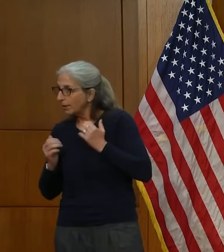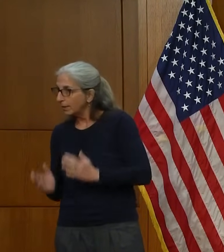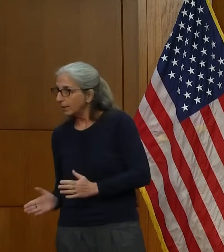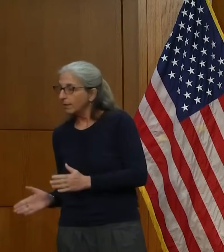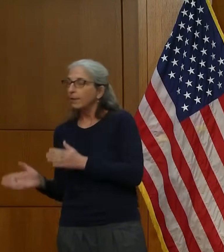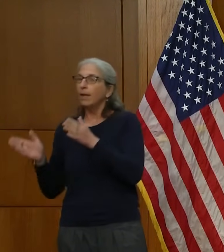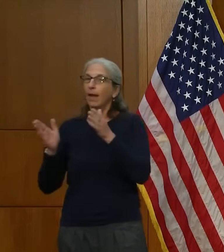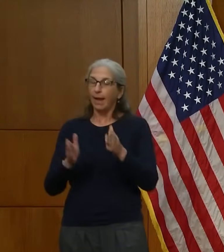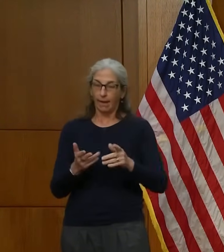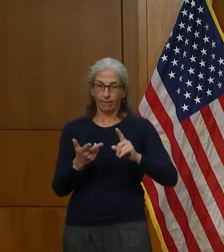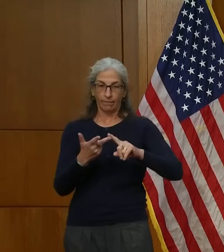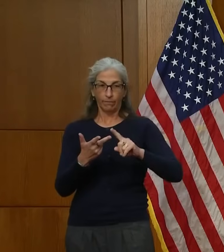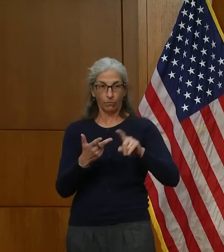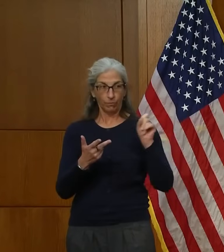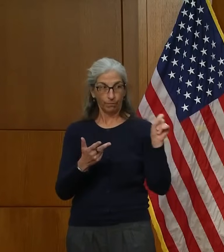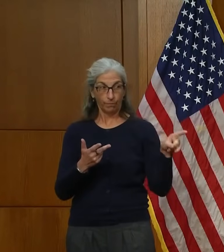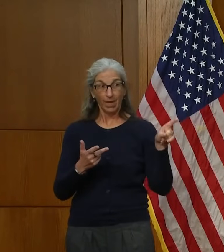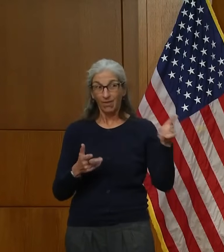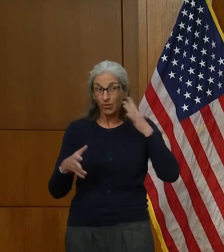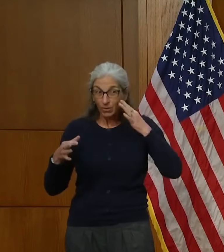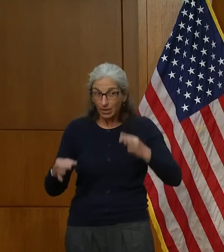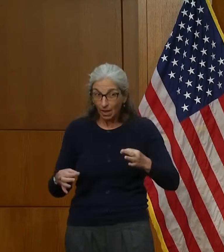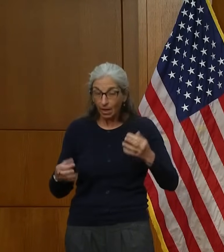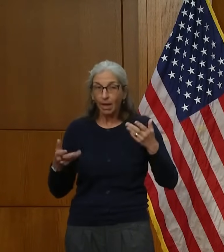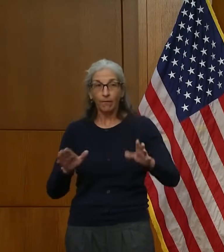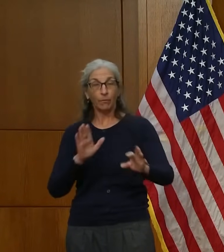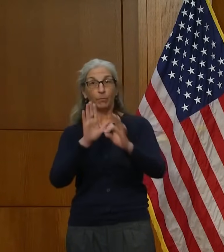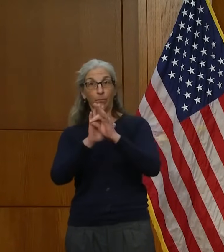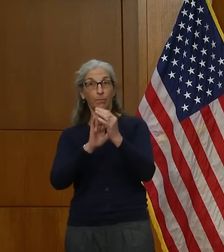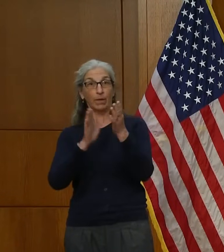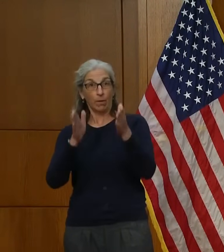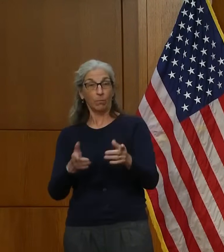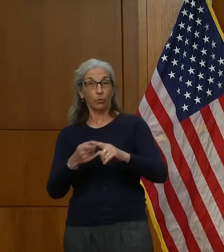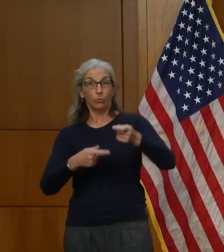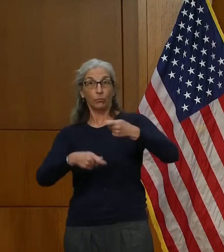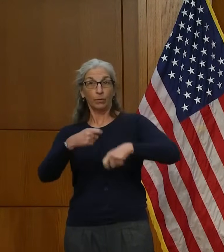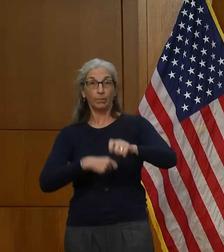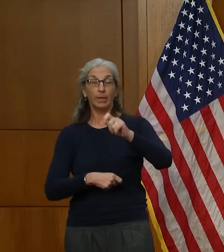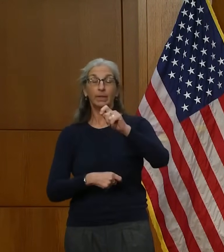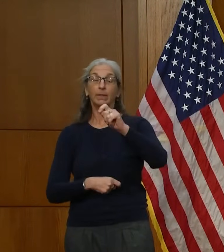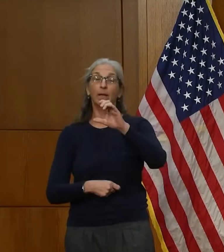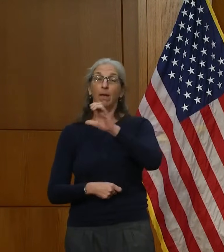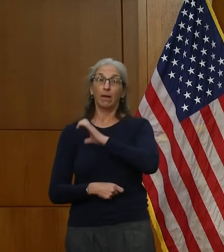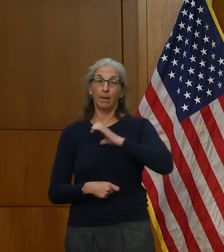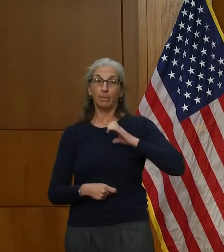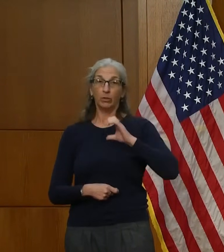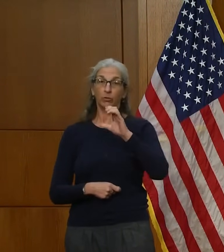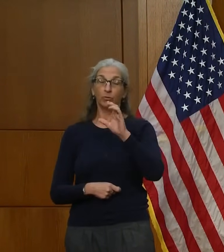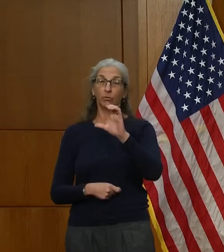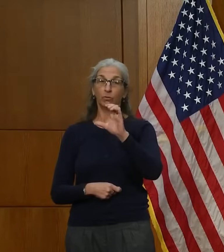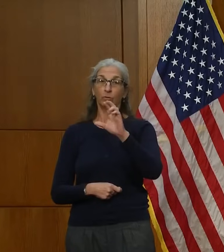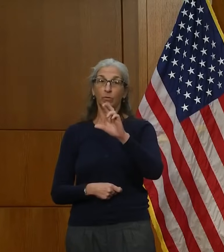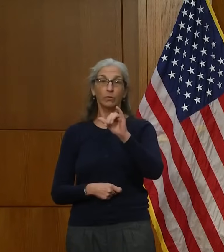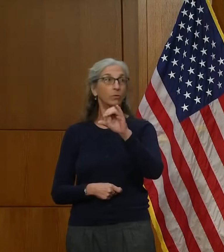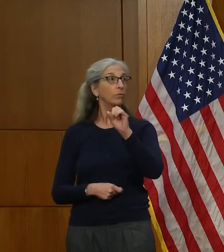DOSES FOR NURSING HOME RESIDENTS. AND THREE HAVE YOU